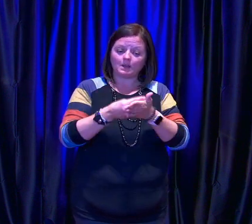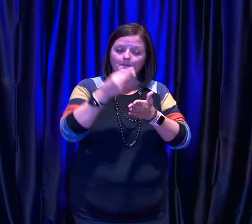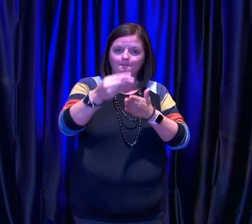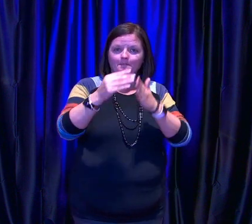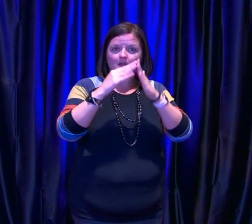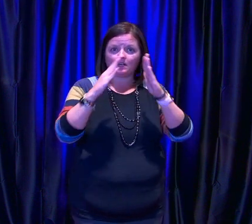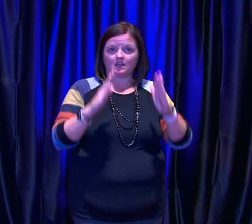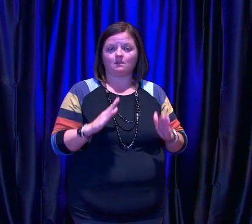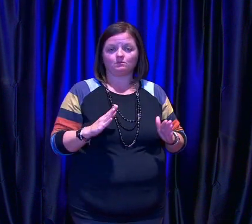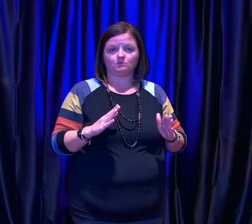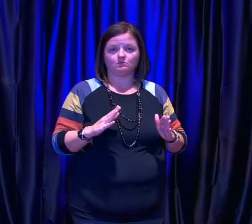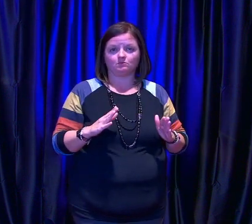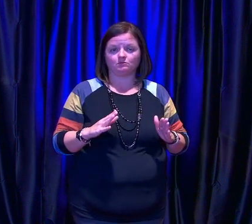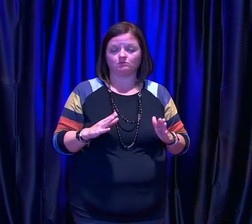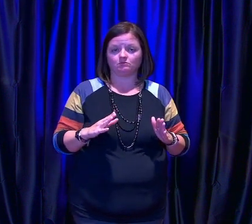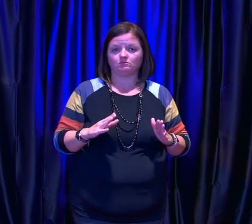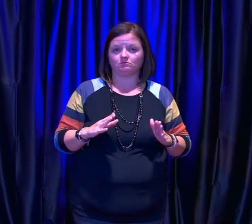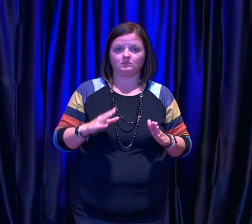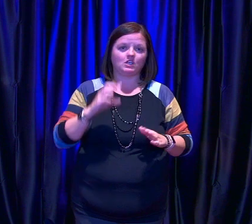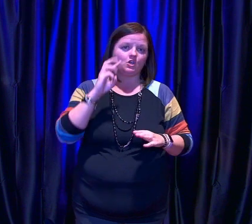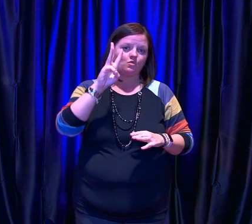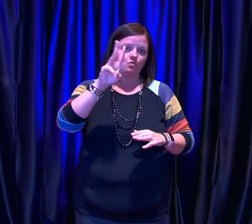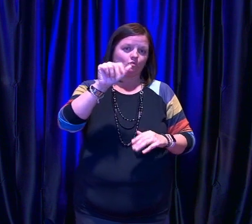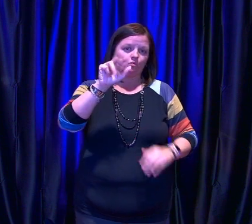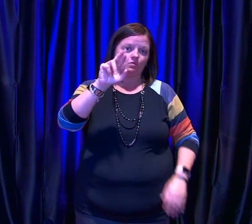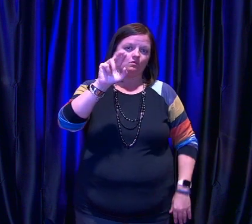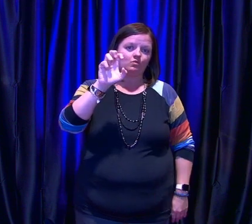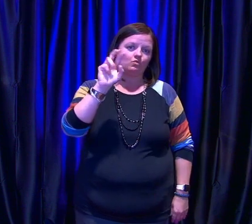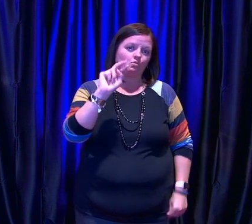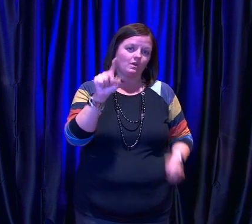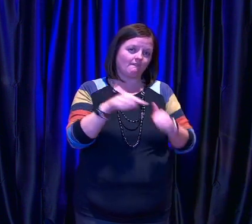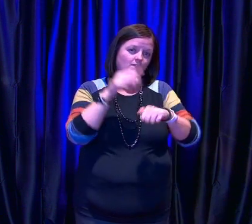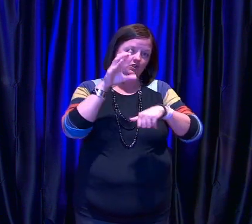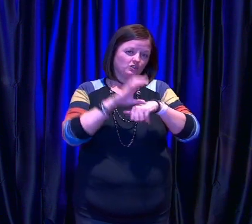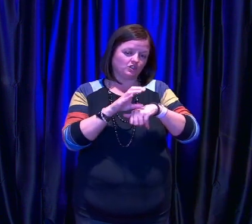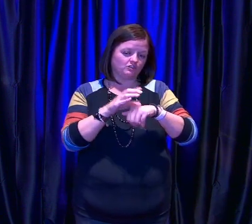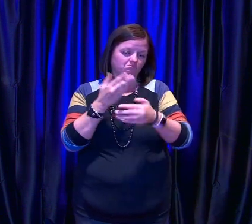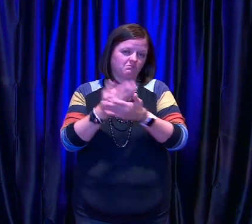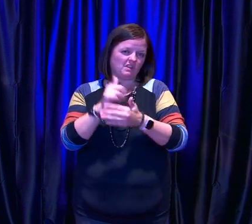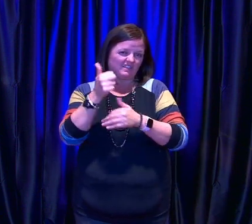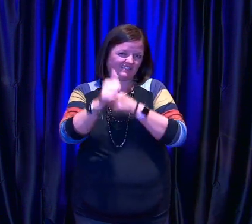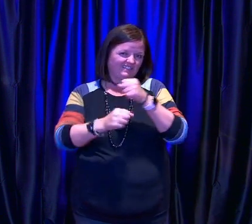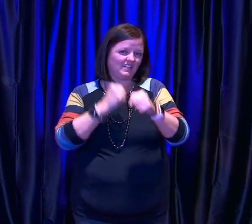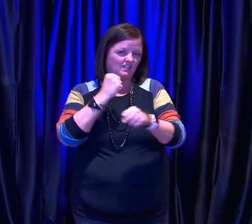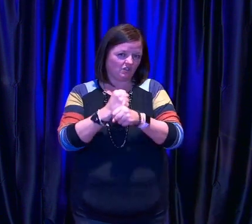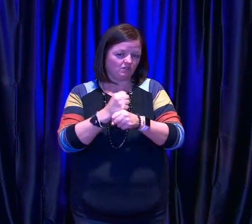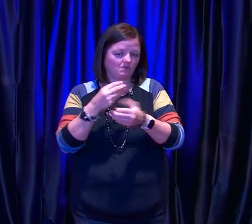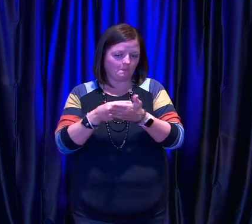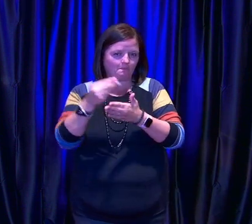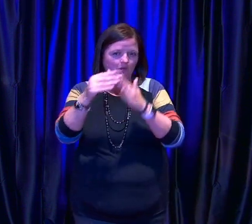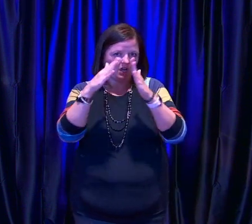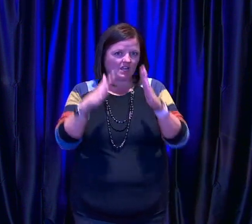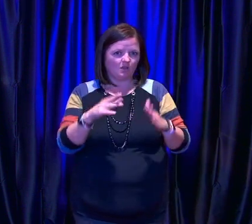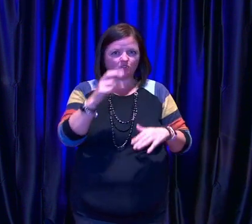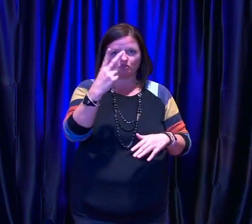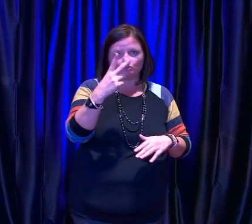in when we were at warren first church we'd been there about 10 years and we bought this house it was two and a half acres and we had lots of